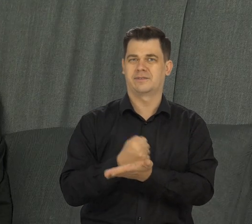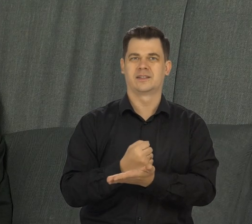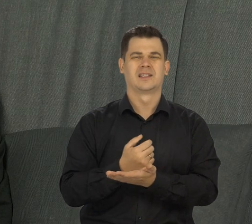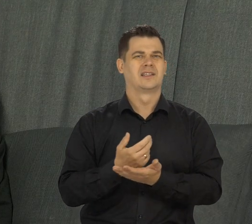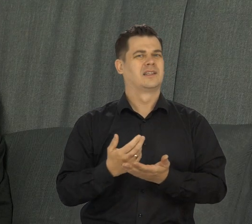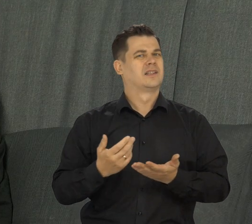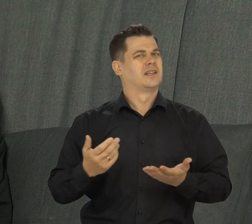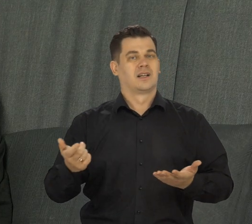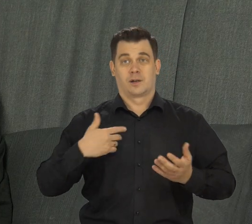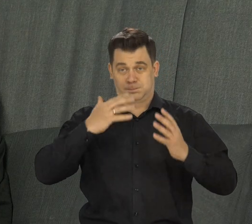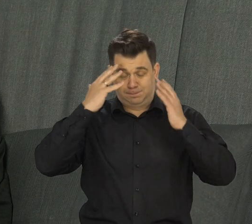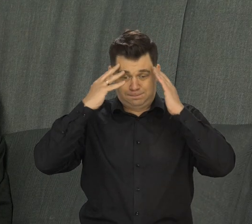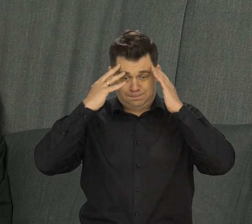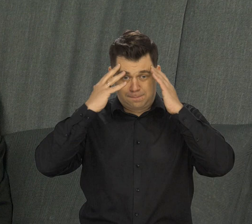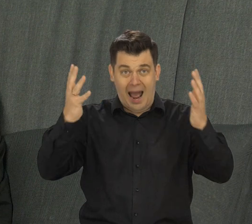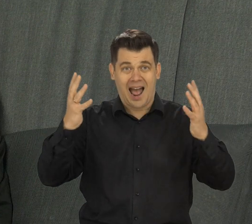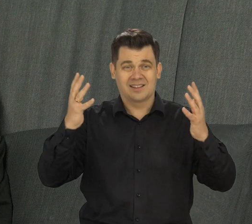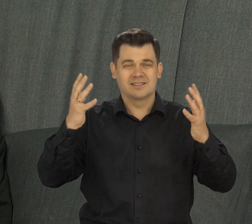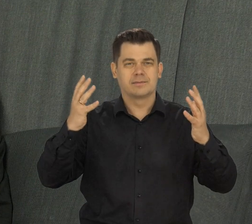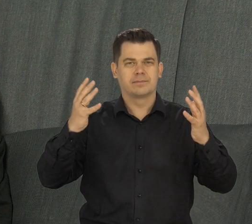At one point I was so sick of it,